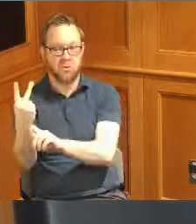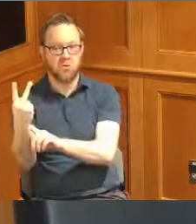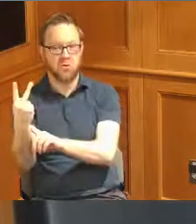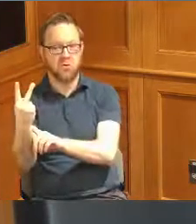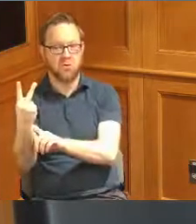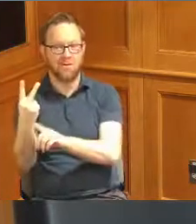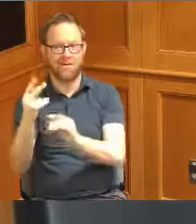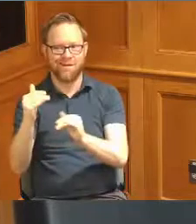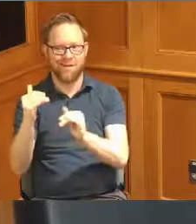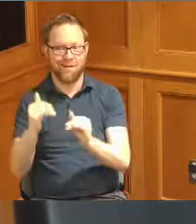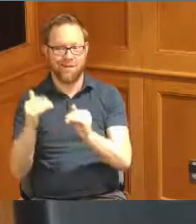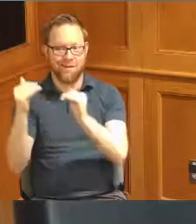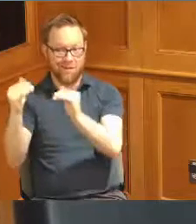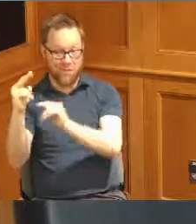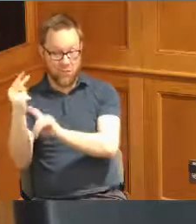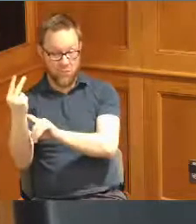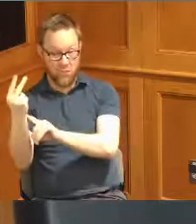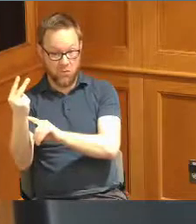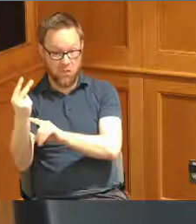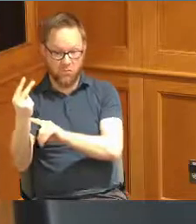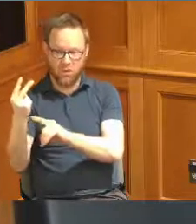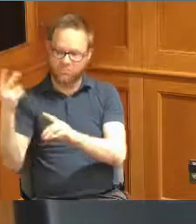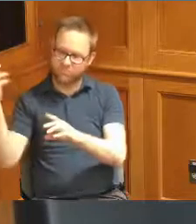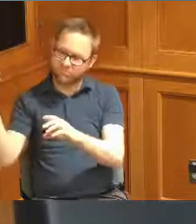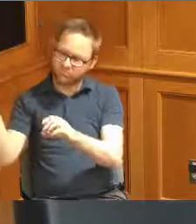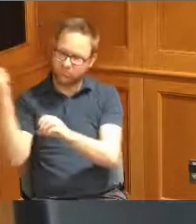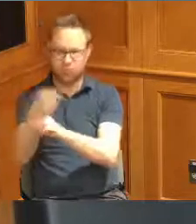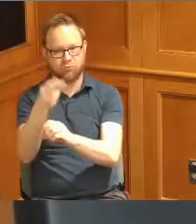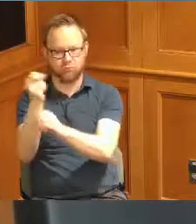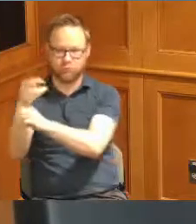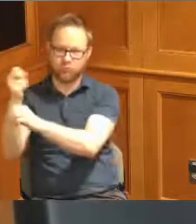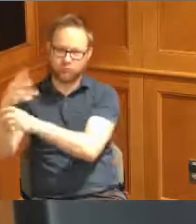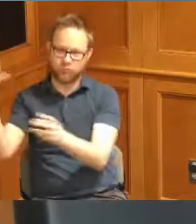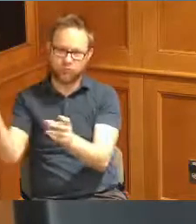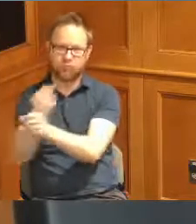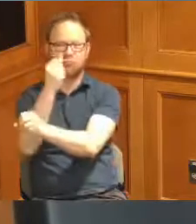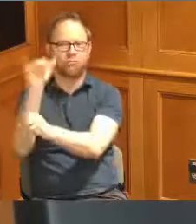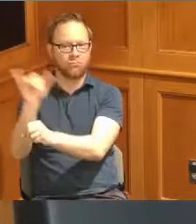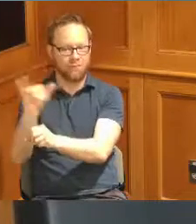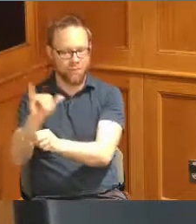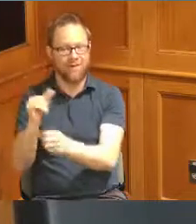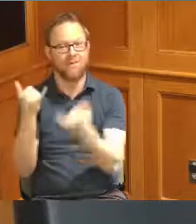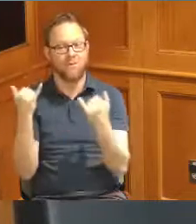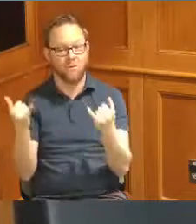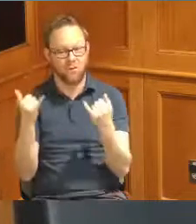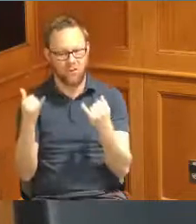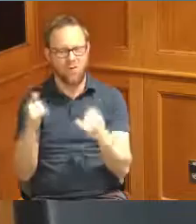up to division two and cleaned the clock on division two and they are as Drake would say